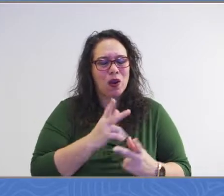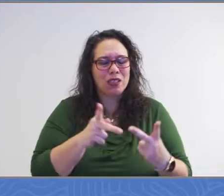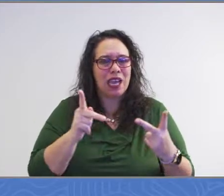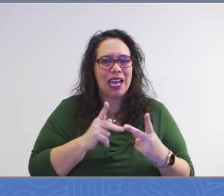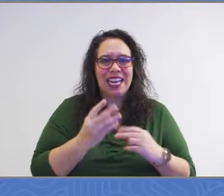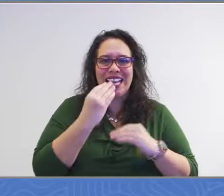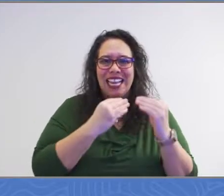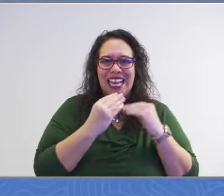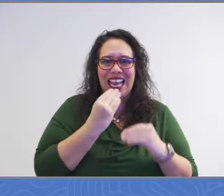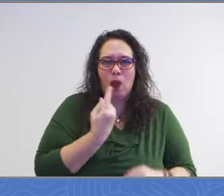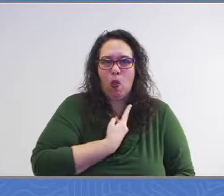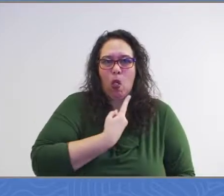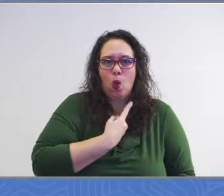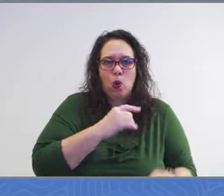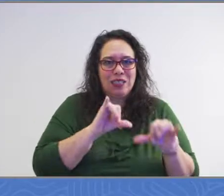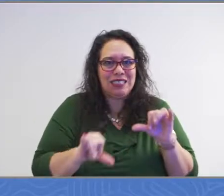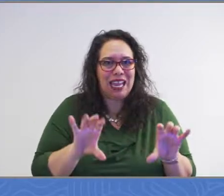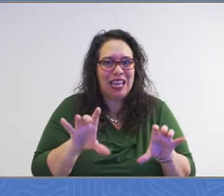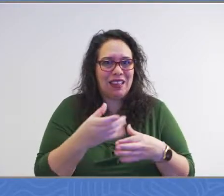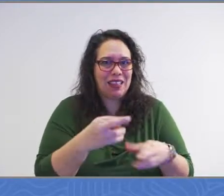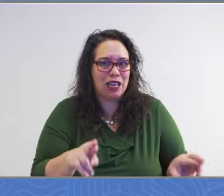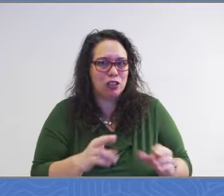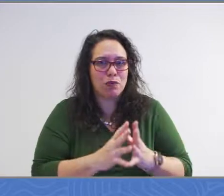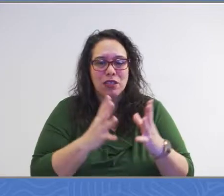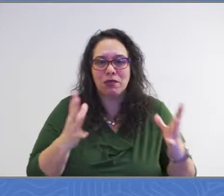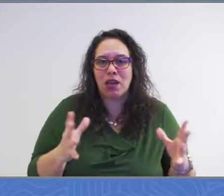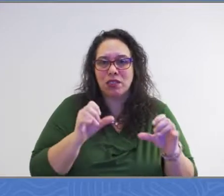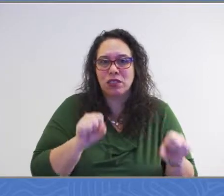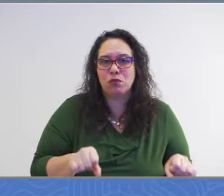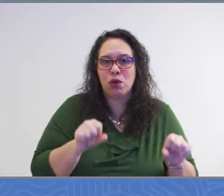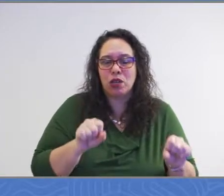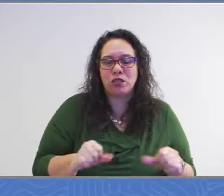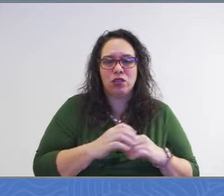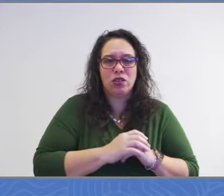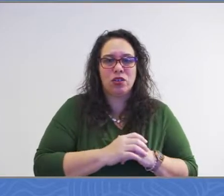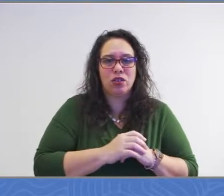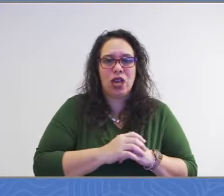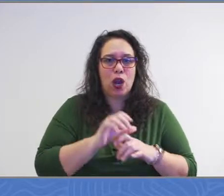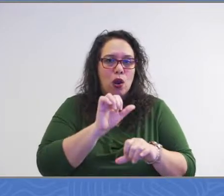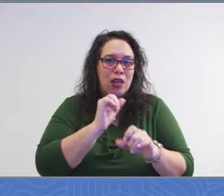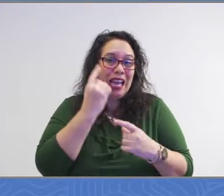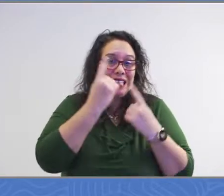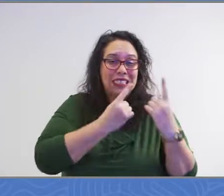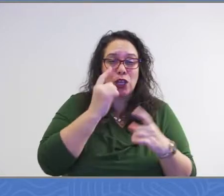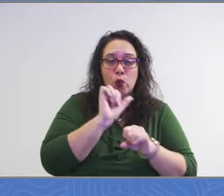staying in our classes much as possible and consider working from home every day.